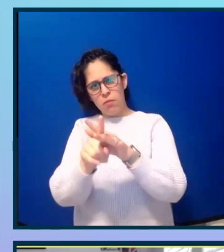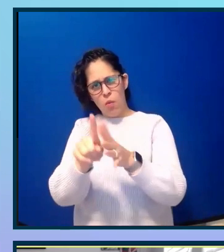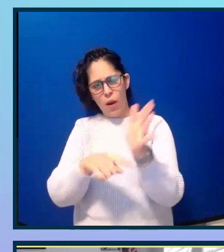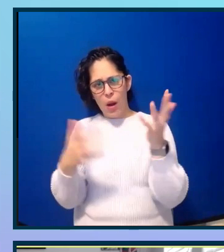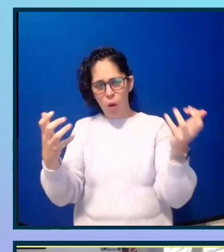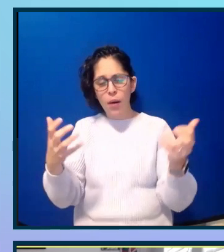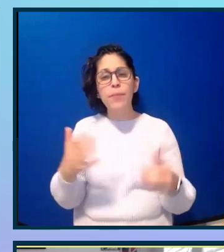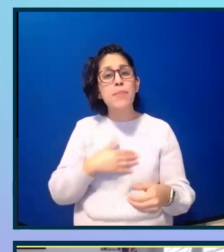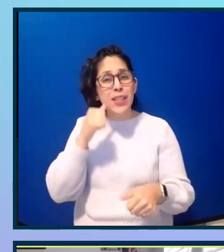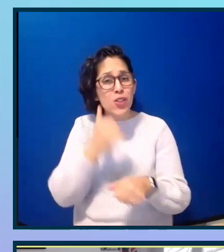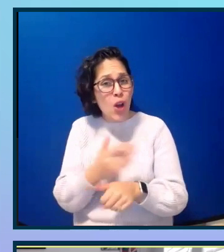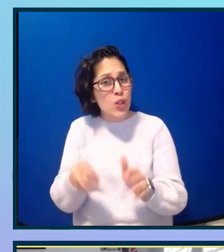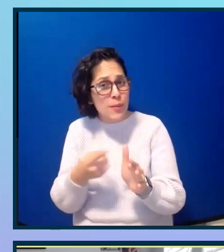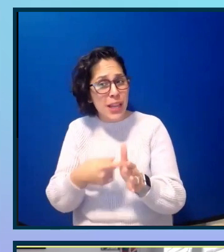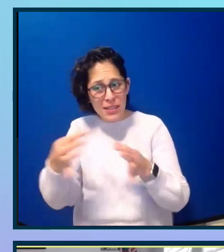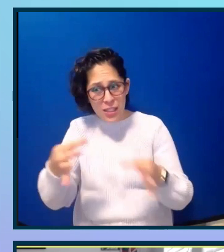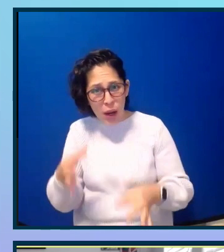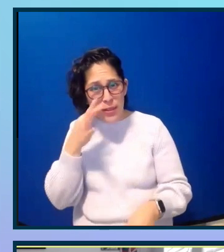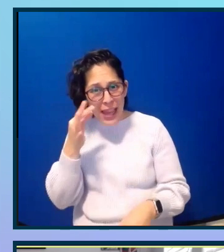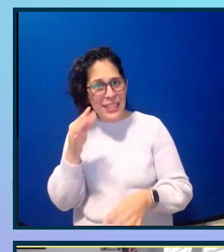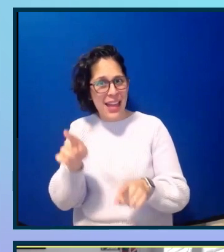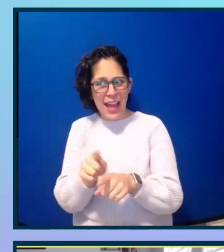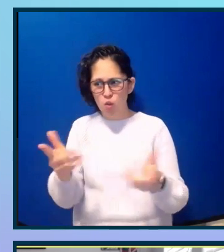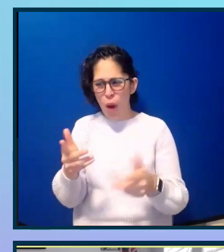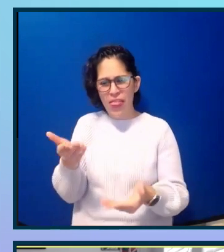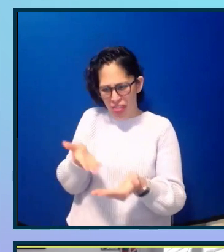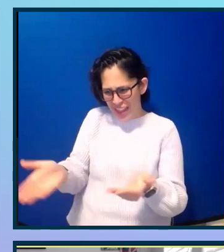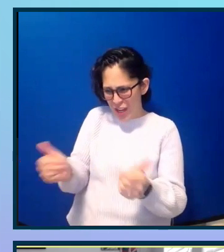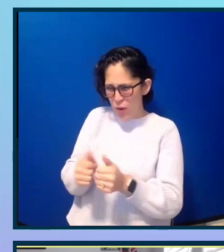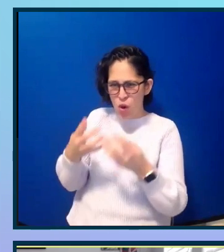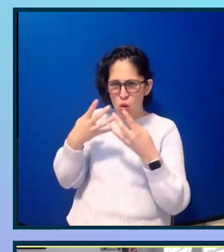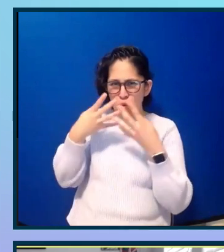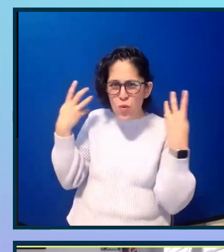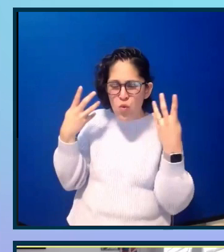as the furry things with whiskers, because the word cat doesn't come to her mind.